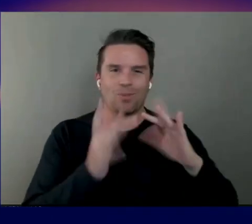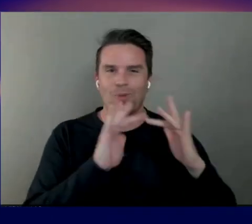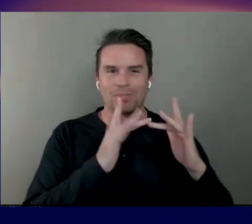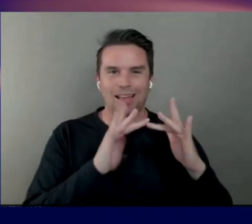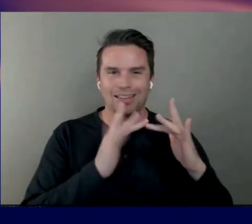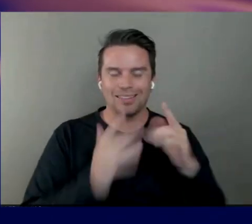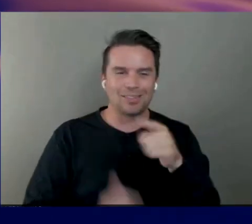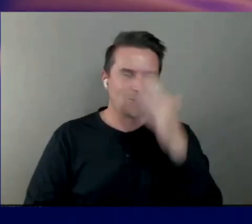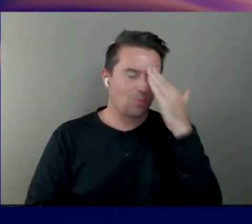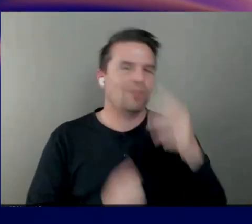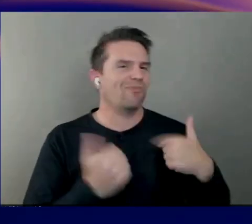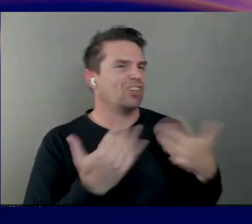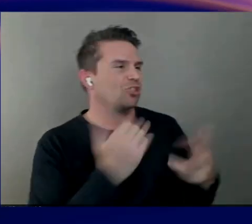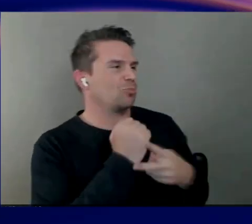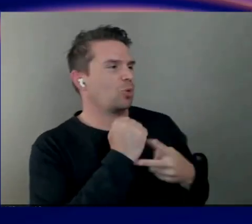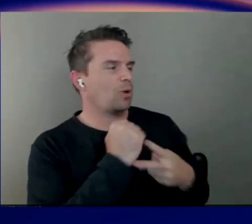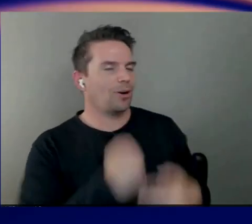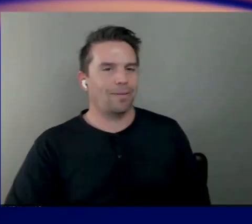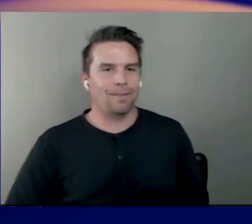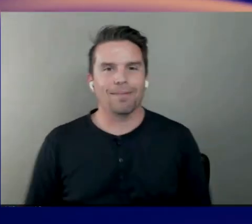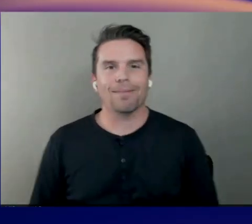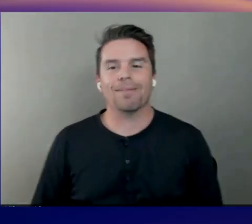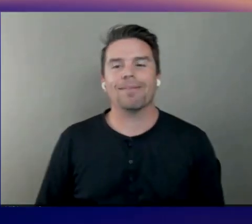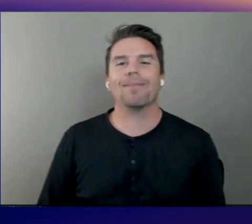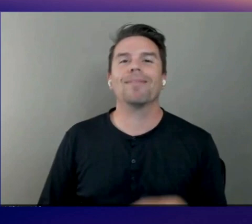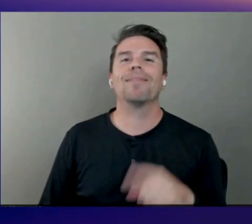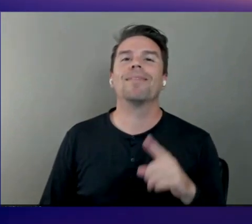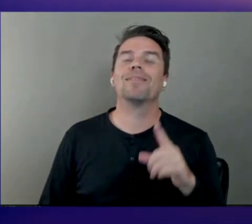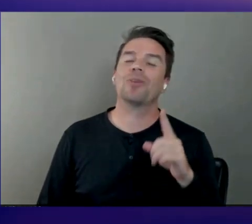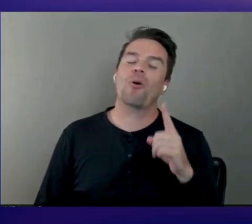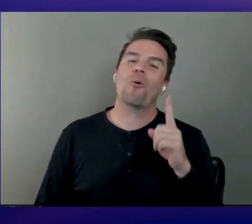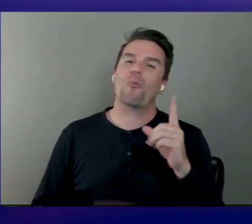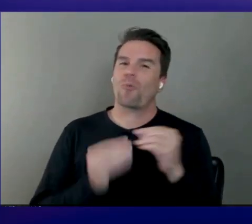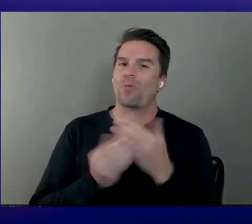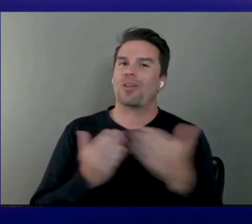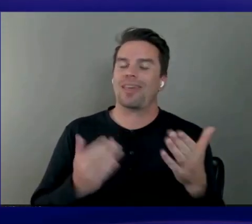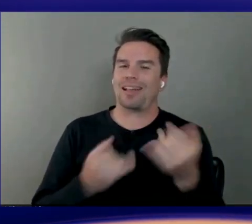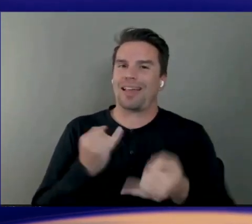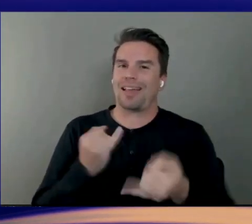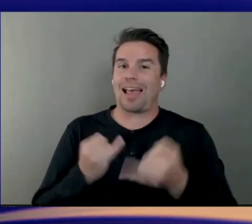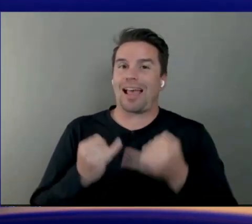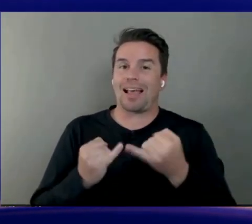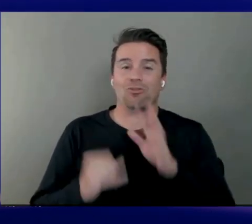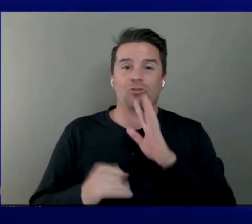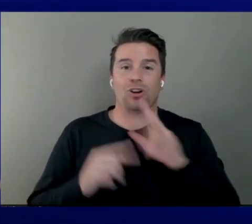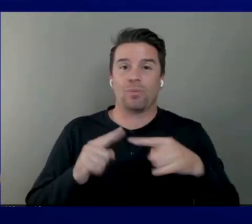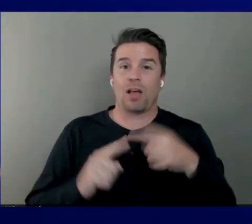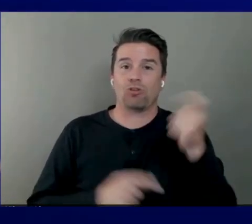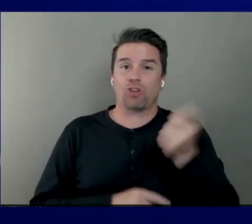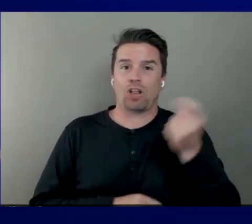So one last thing, you know, we are talking about scholarships. So is there any deadline that we have to apply or,